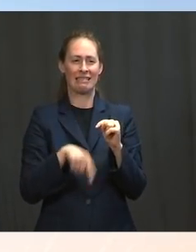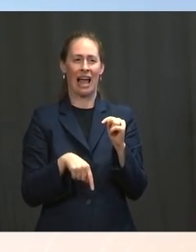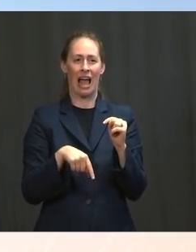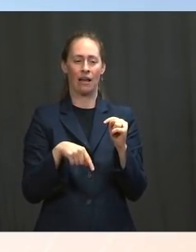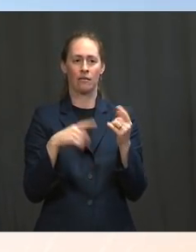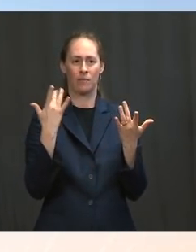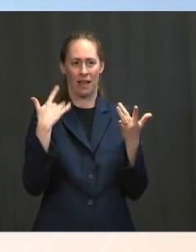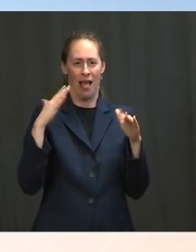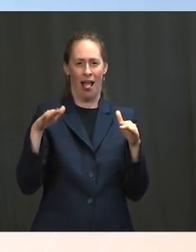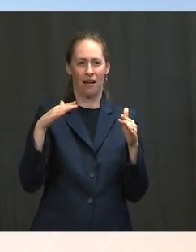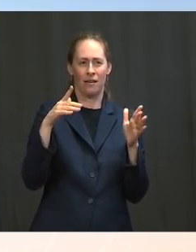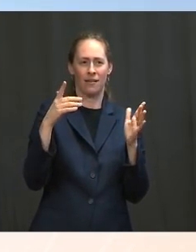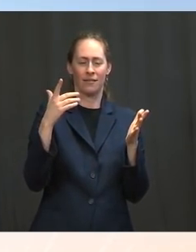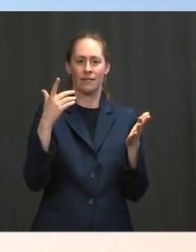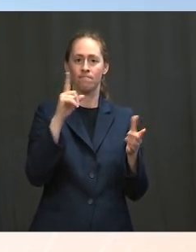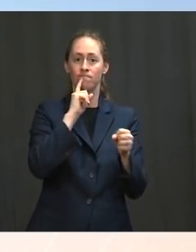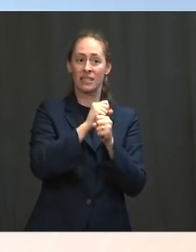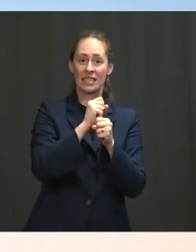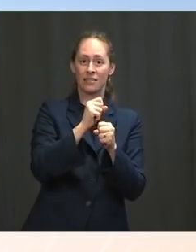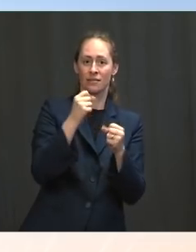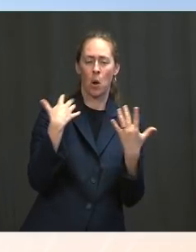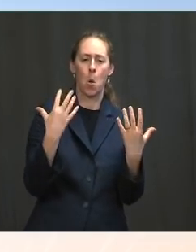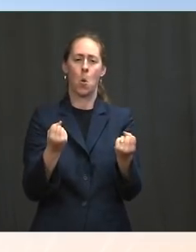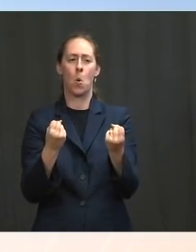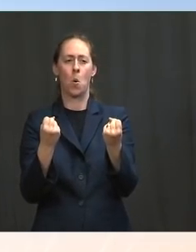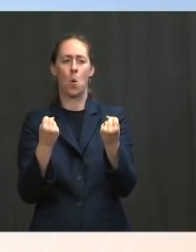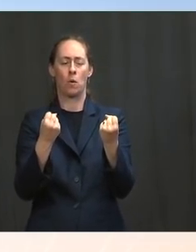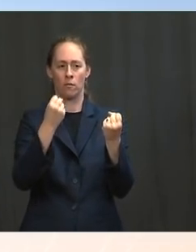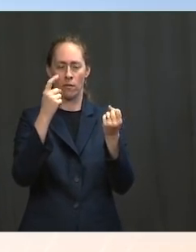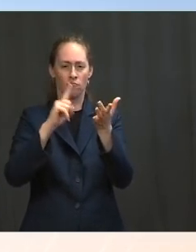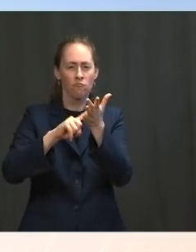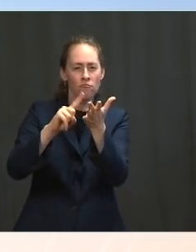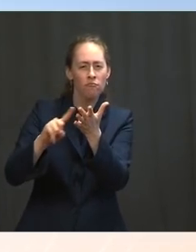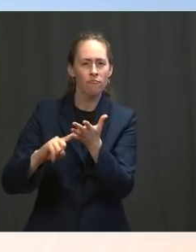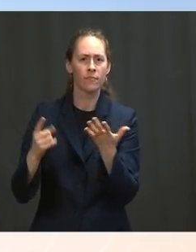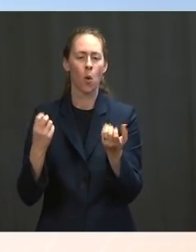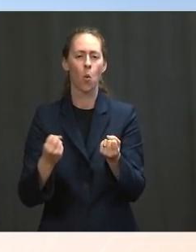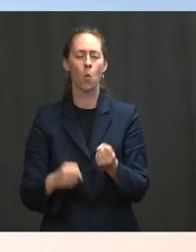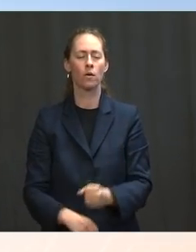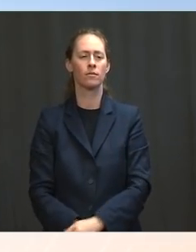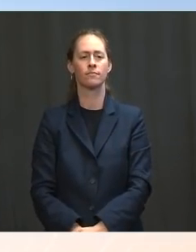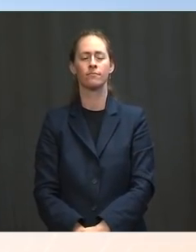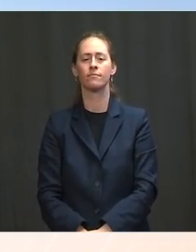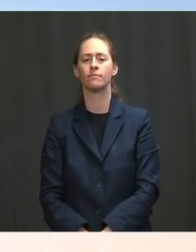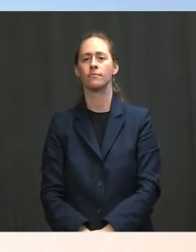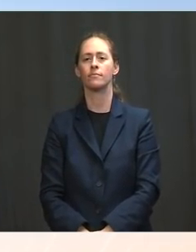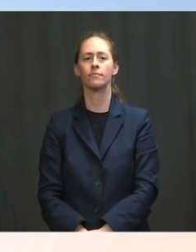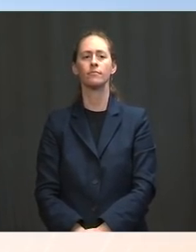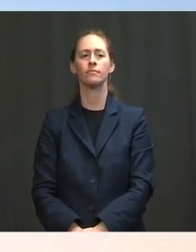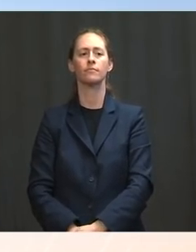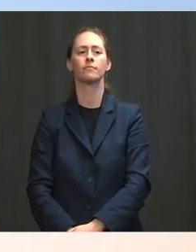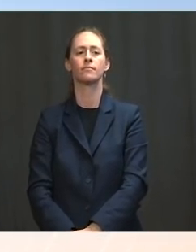Ms. Psaki: Yeah. The Press: -- still focus heav- -- focuses heavily on access. And you've already mentioned the group of people